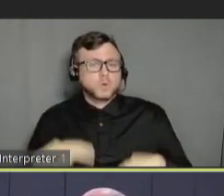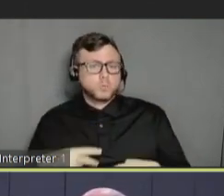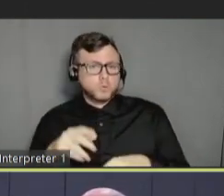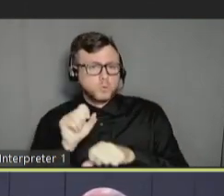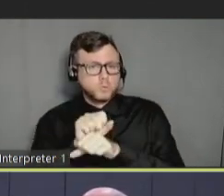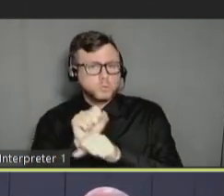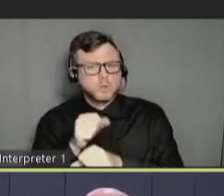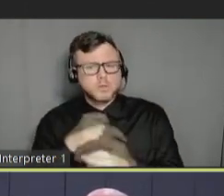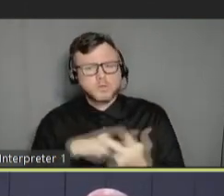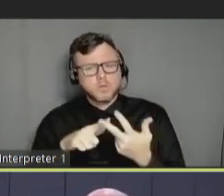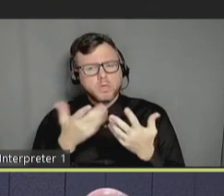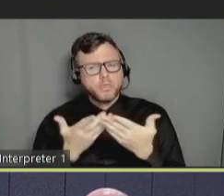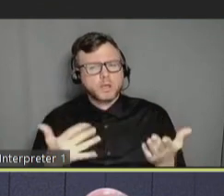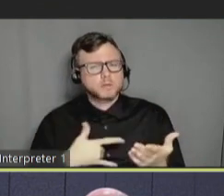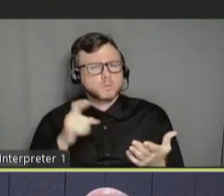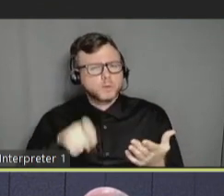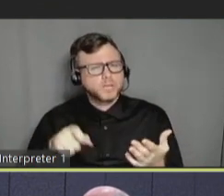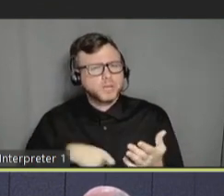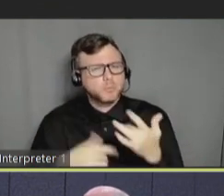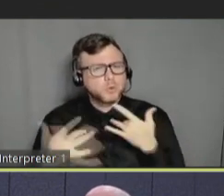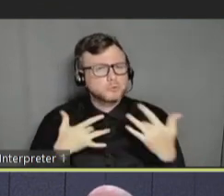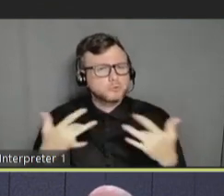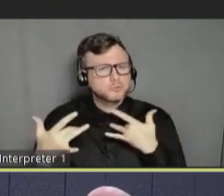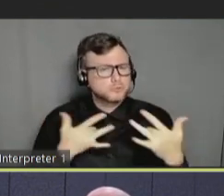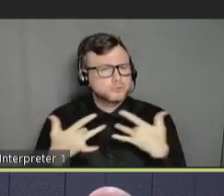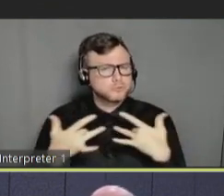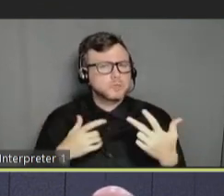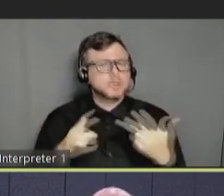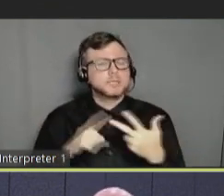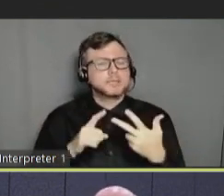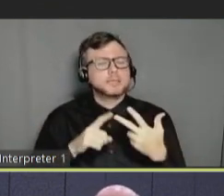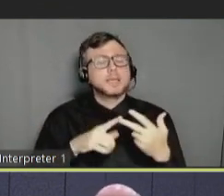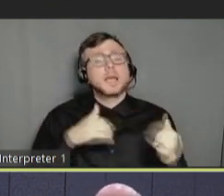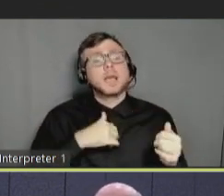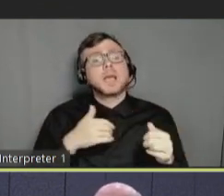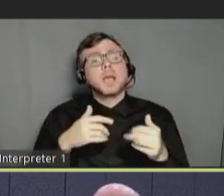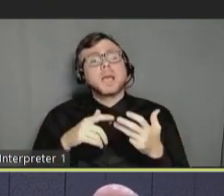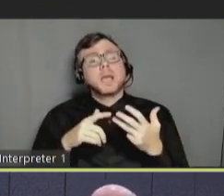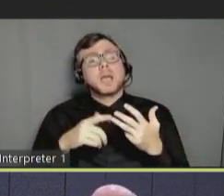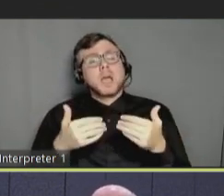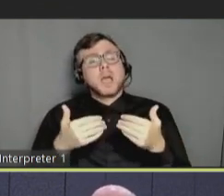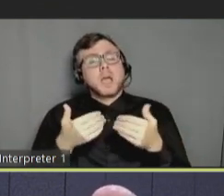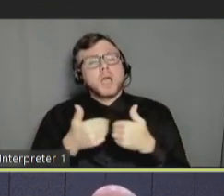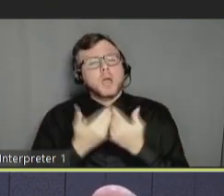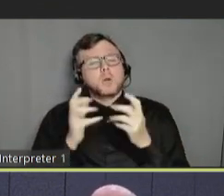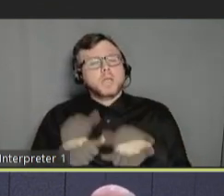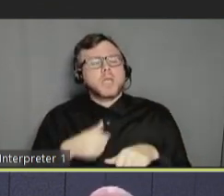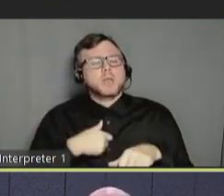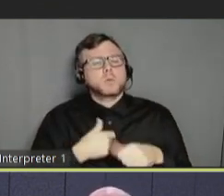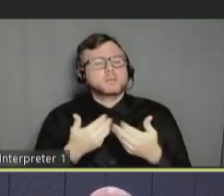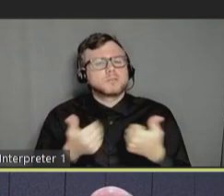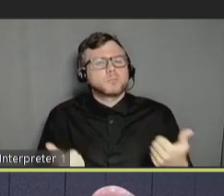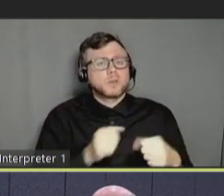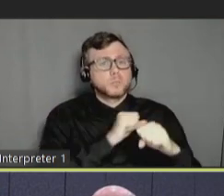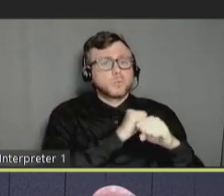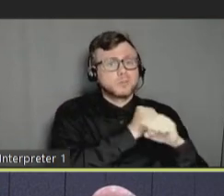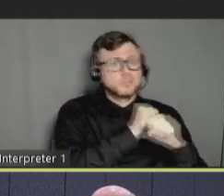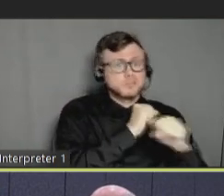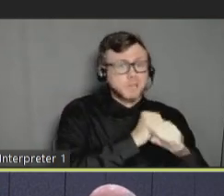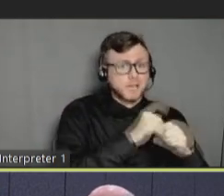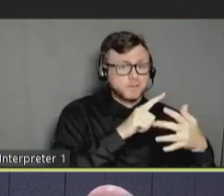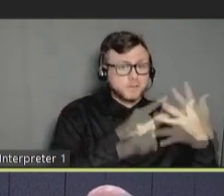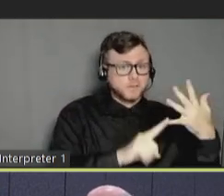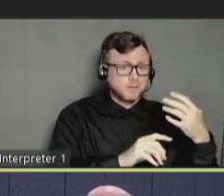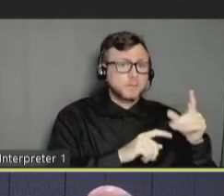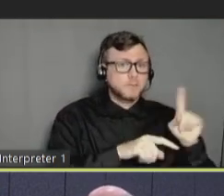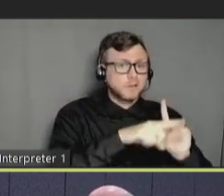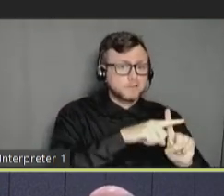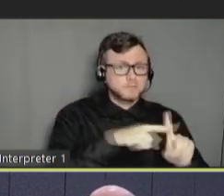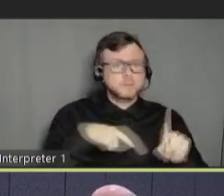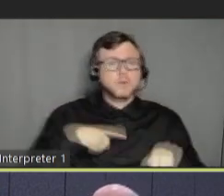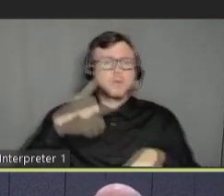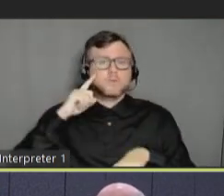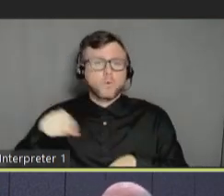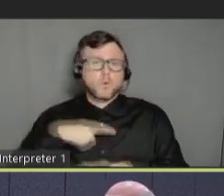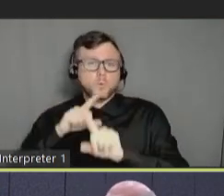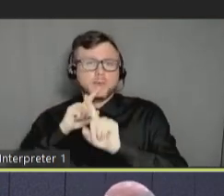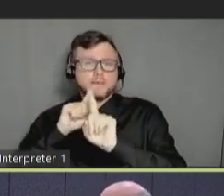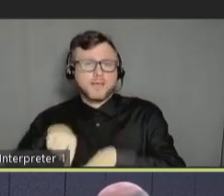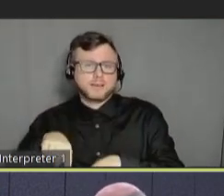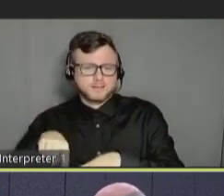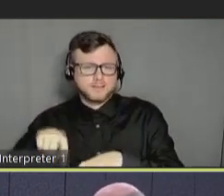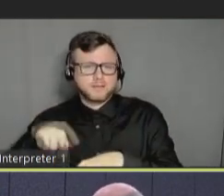concerned about? And how can we separate the protective effects from the reactogenicity?